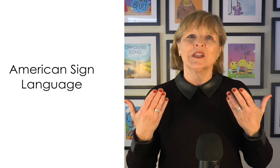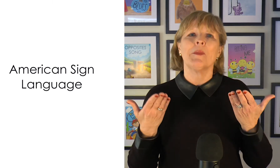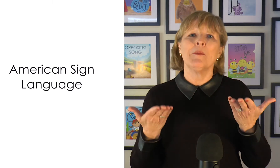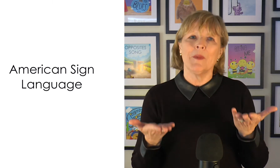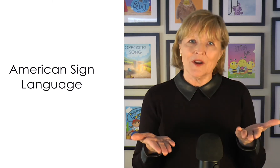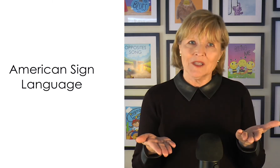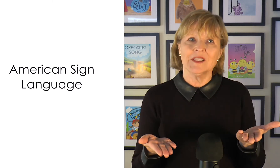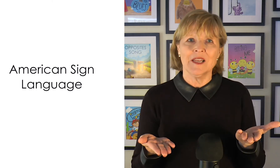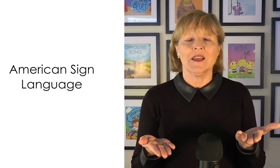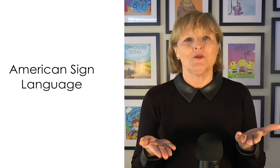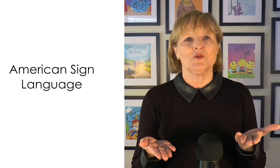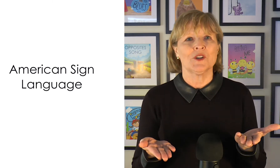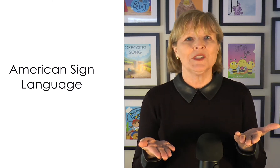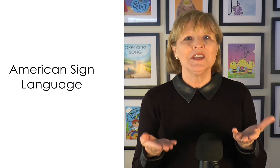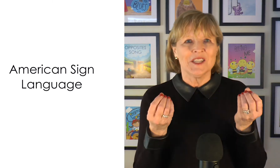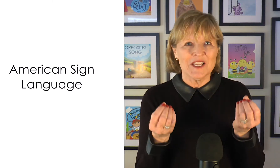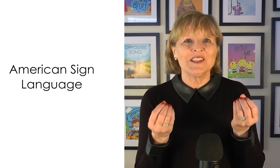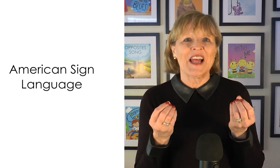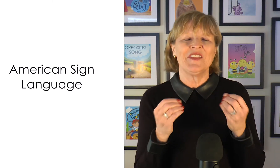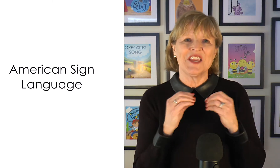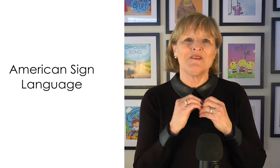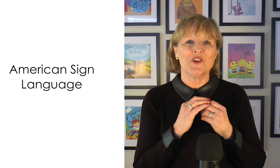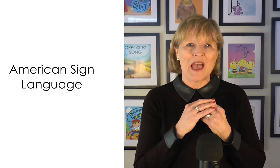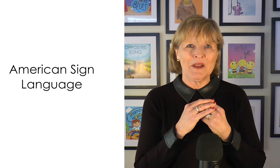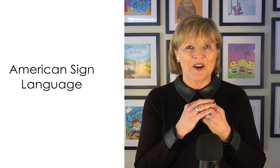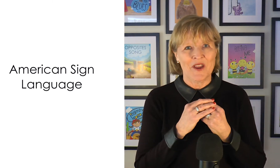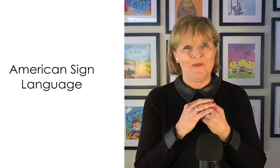some American Sign Language (ASL) words to sign the key vocabulary.